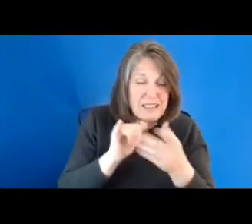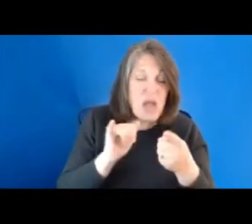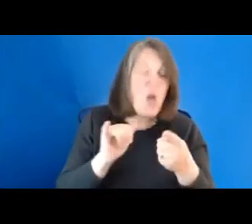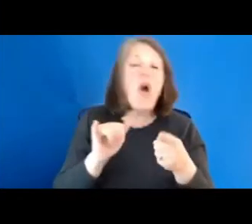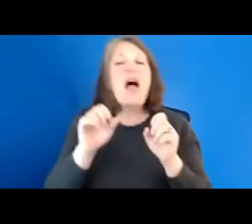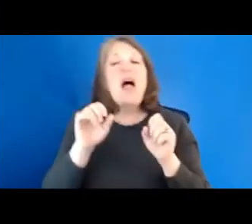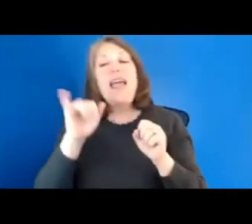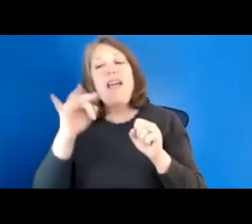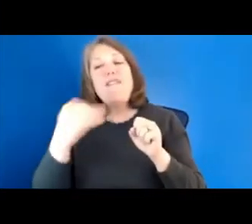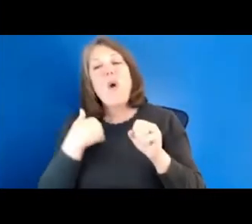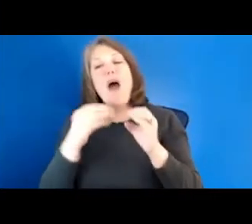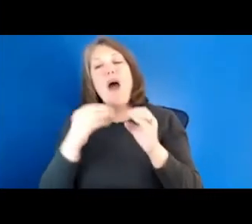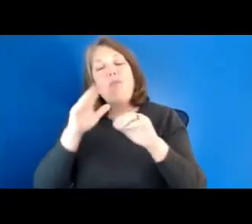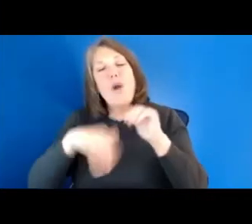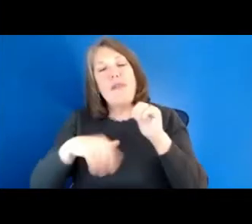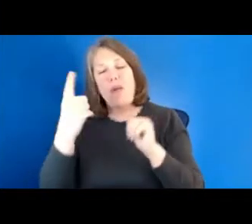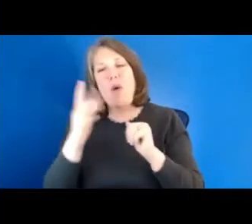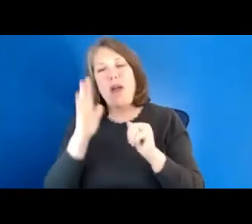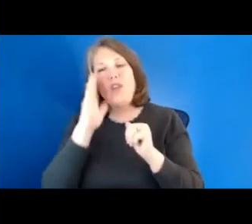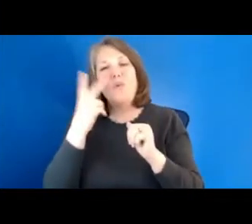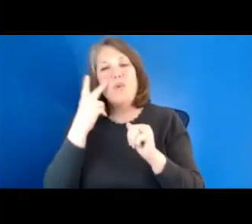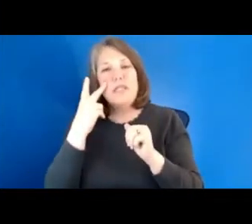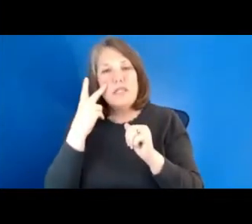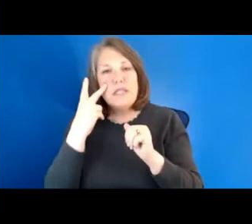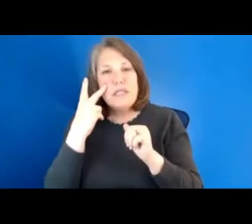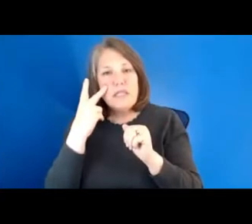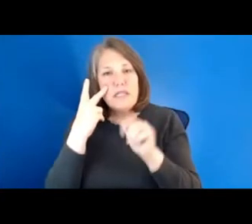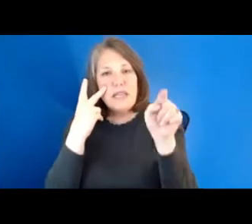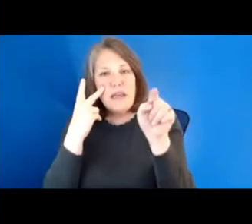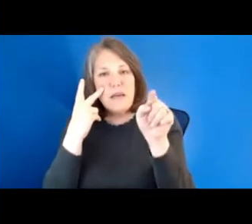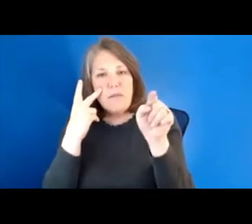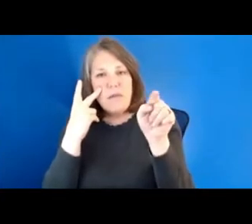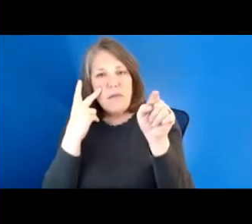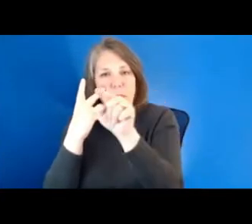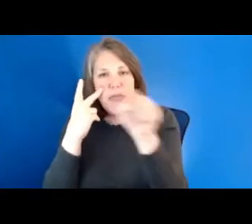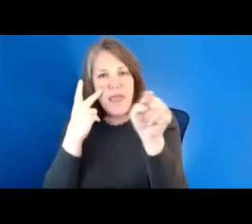more than one, you would see them up here, and you can choose the one you want to work